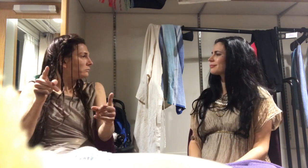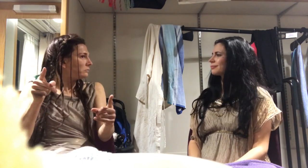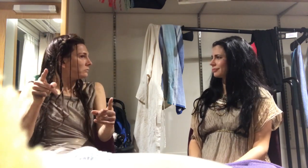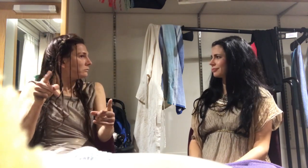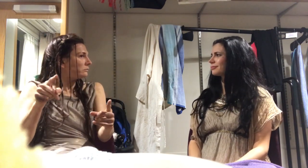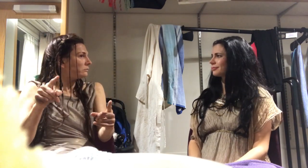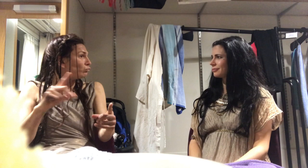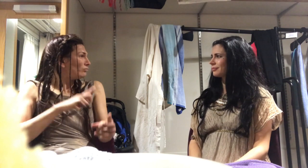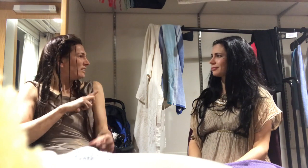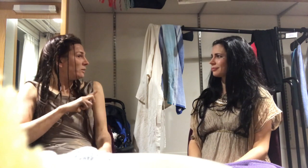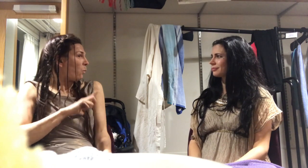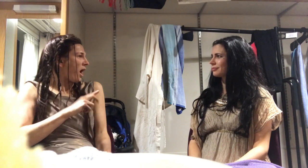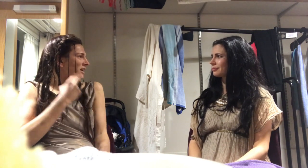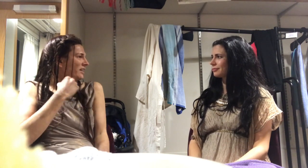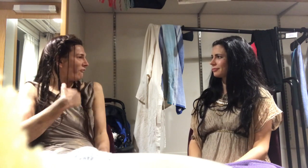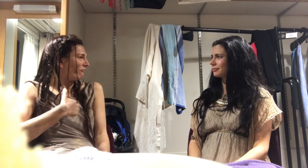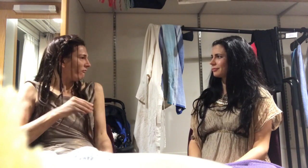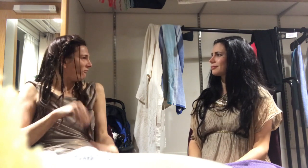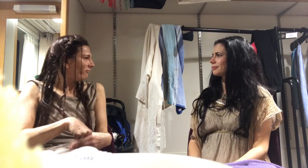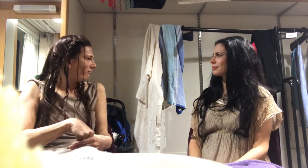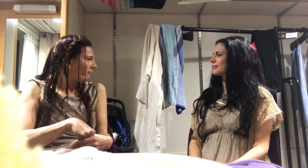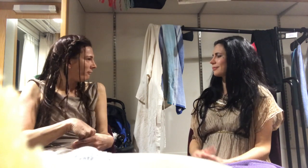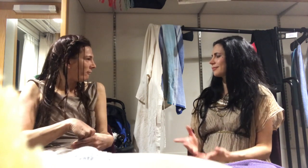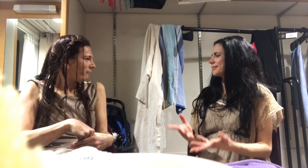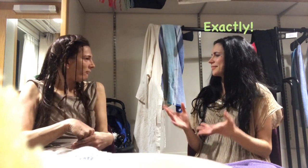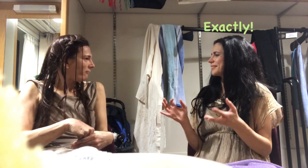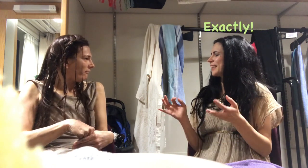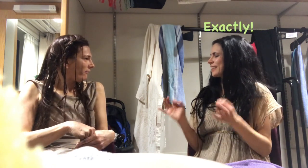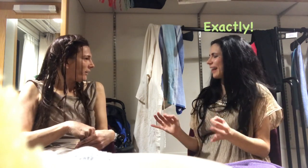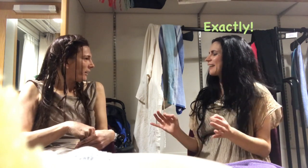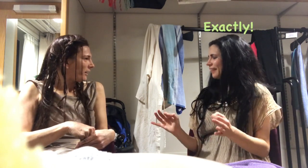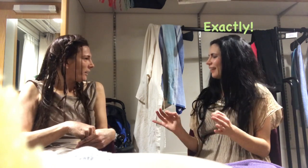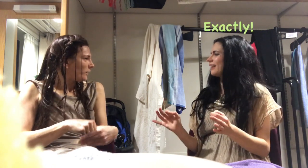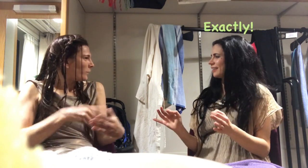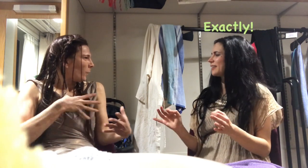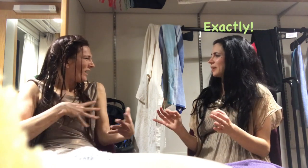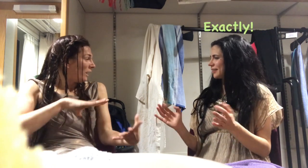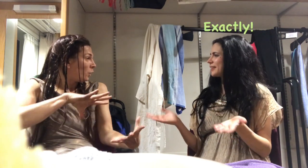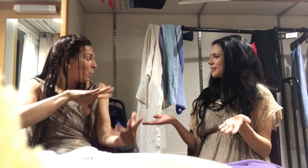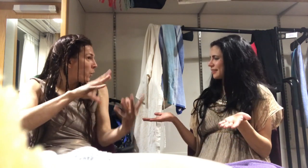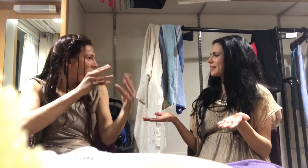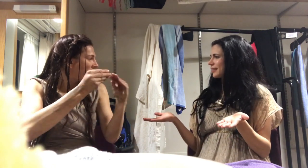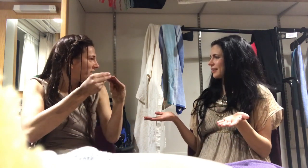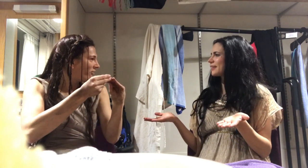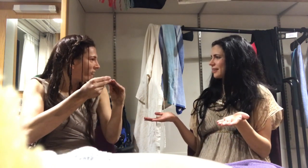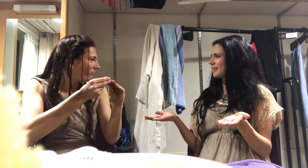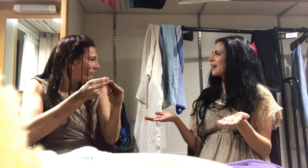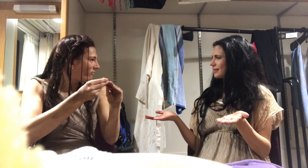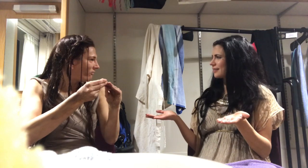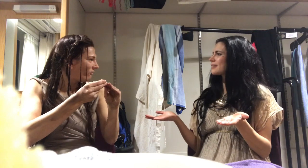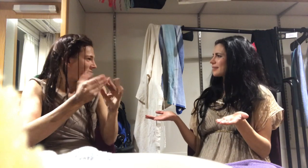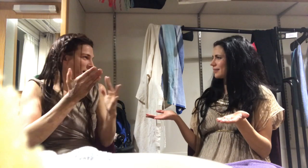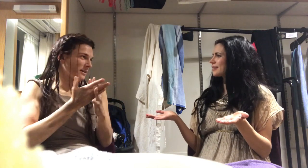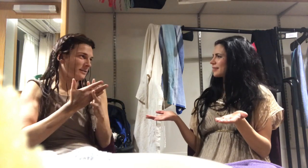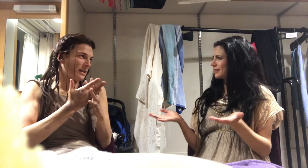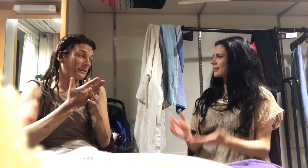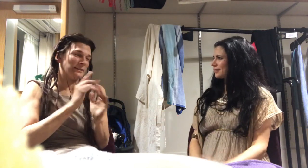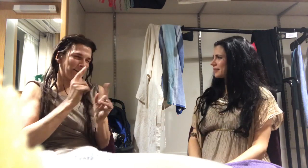but at the same time we don't want to neglect the reason why there's a deaf character in the play! Hence the 'Creative Access'!